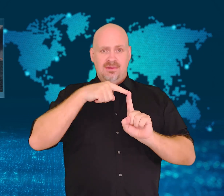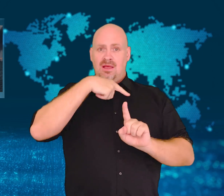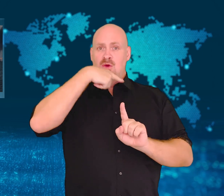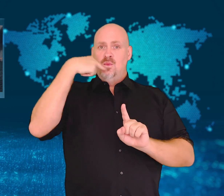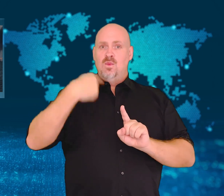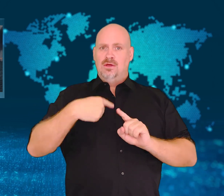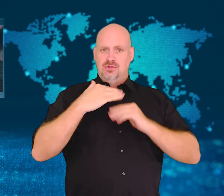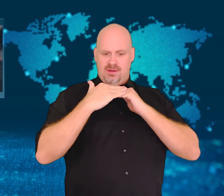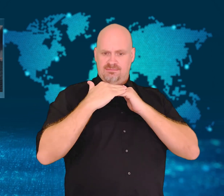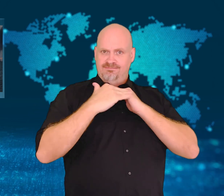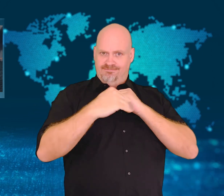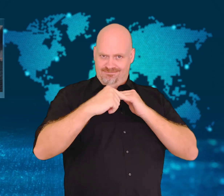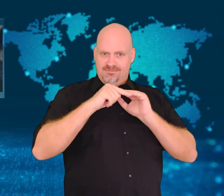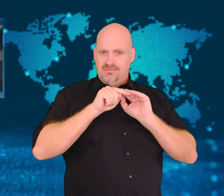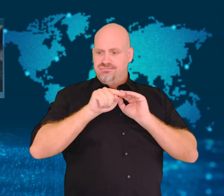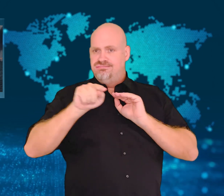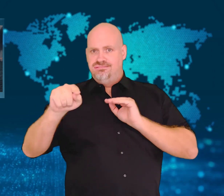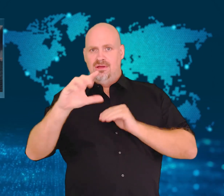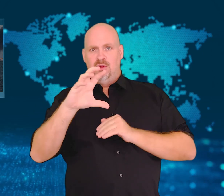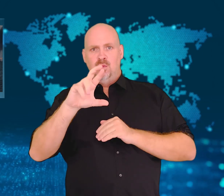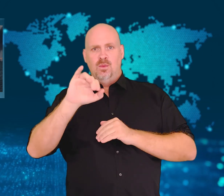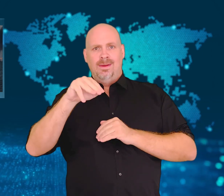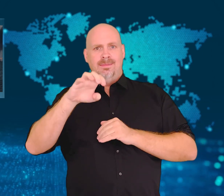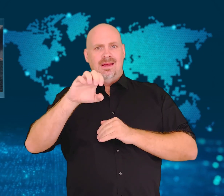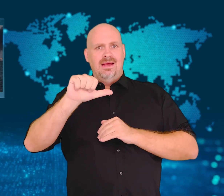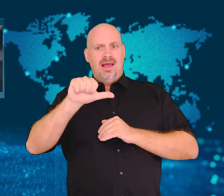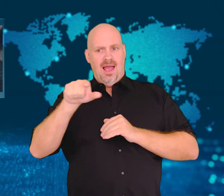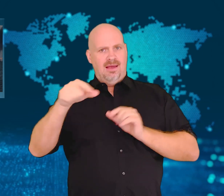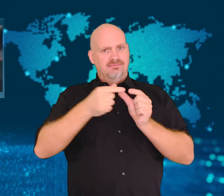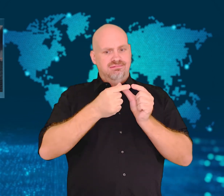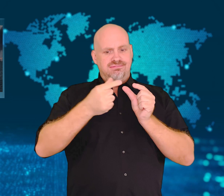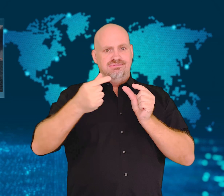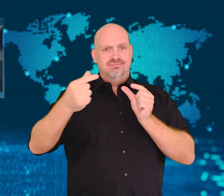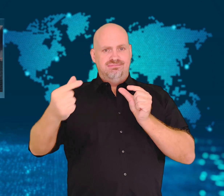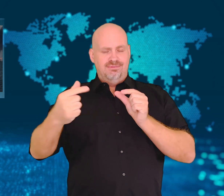Russia's mainland to the Crimean Peninsula.